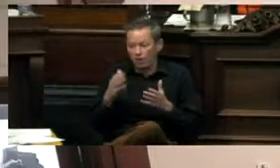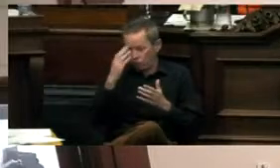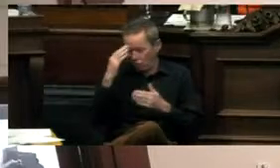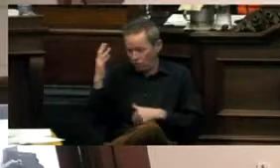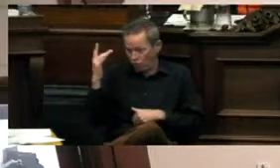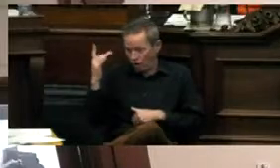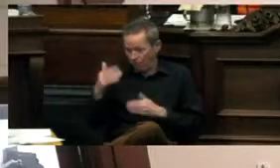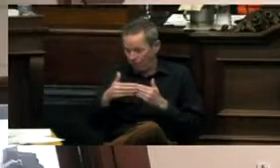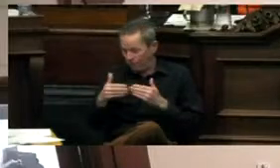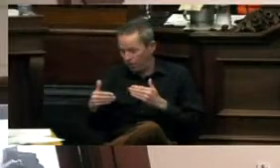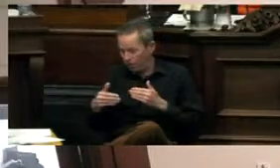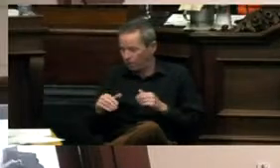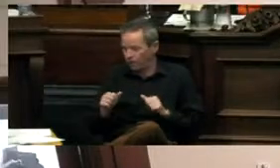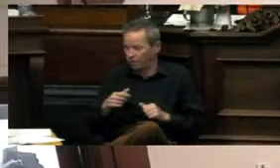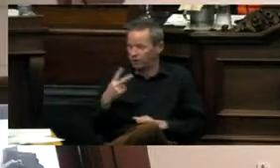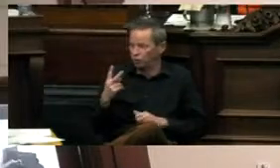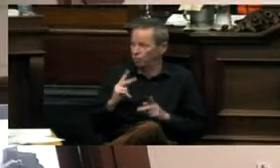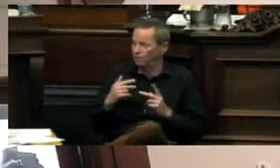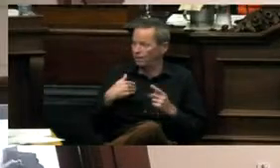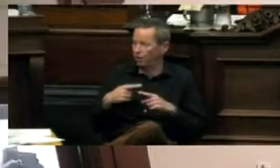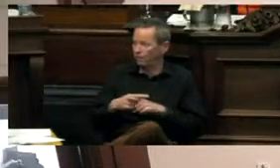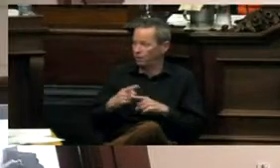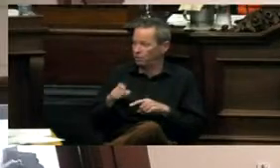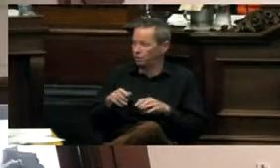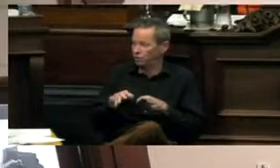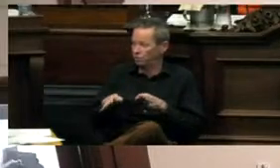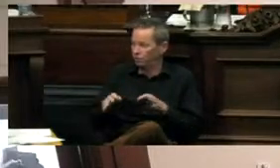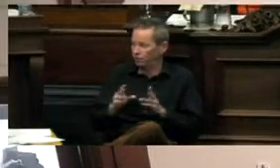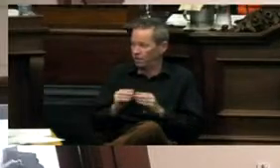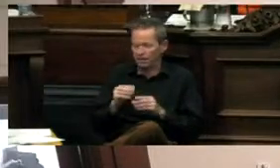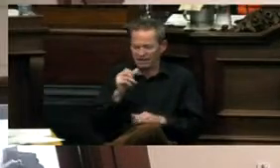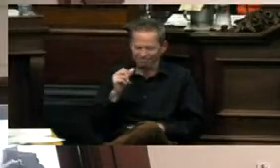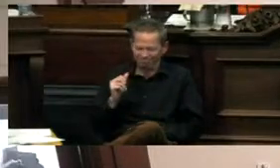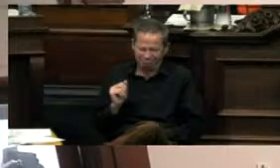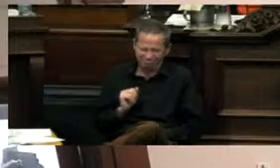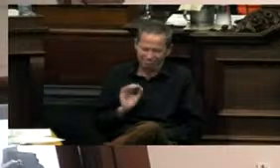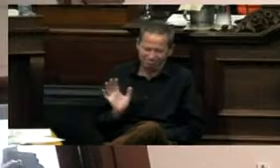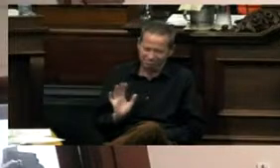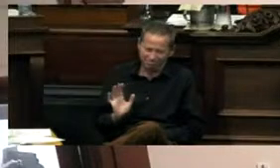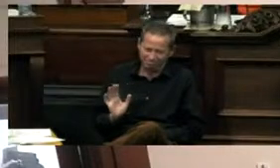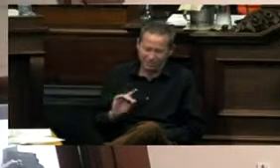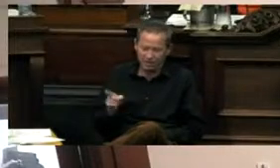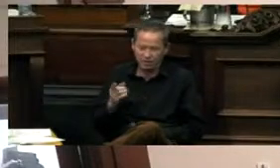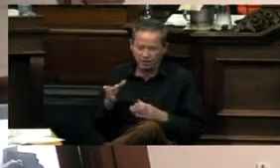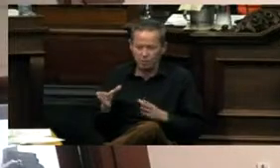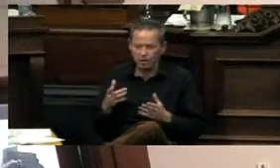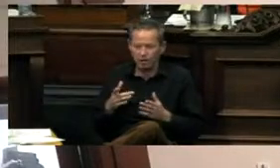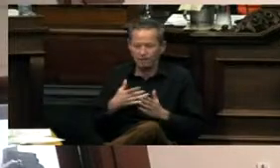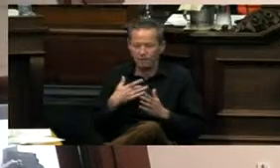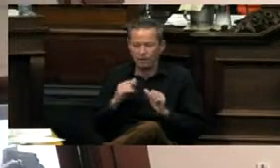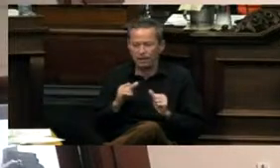not equitably, equitably applied to all of us is what I'm saying. And I think without knowing why,